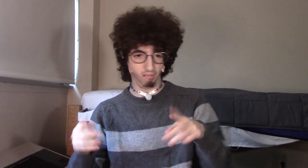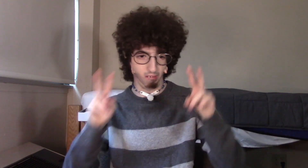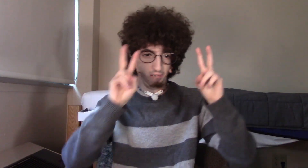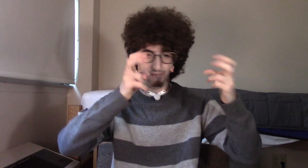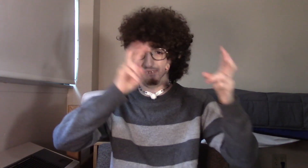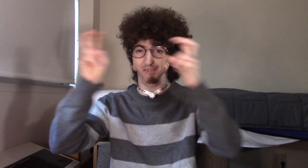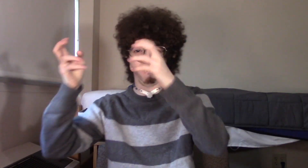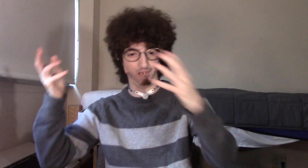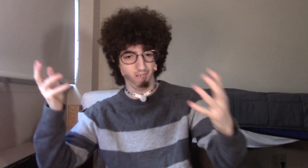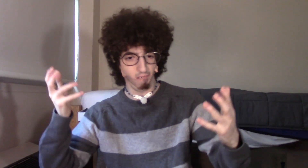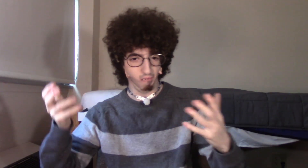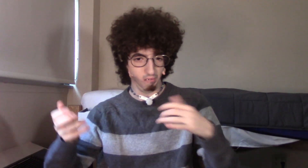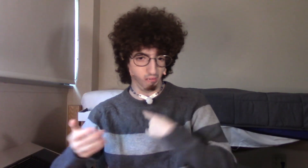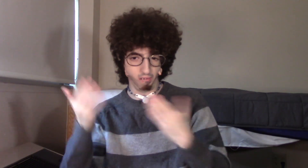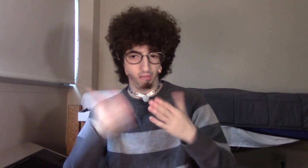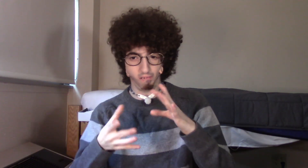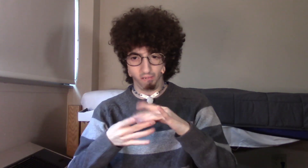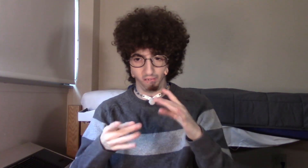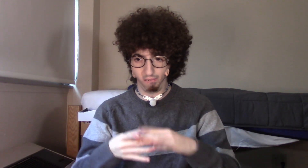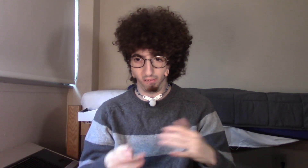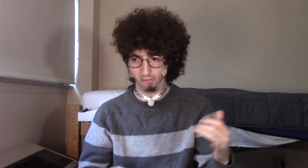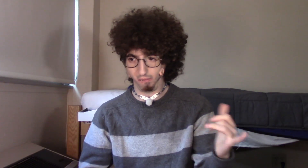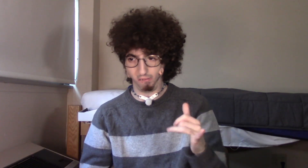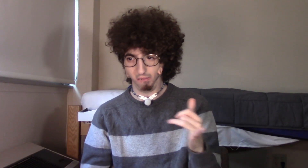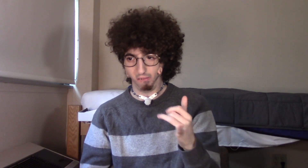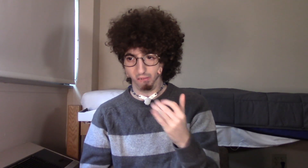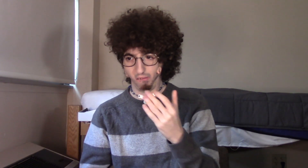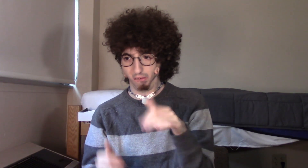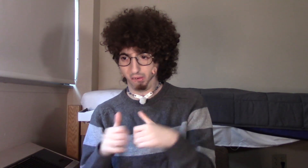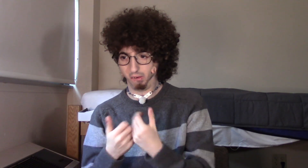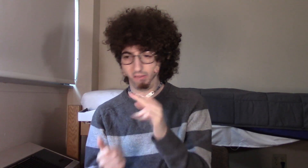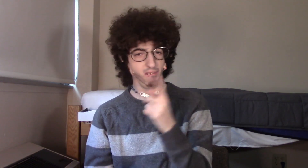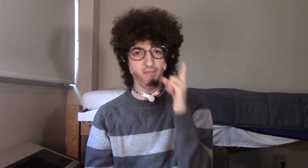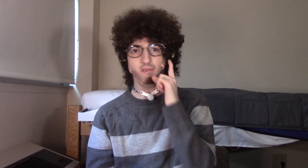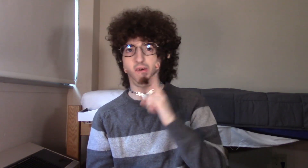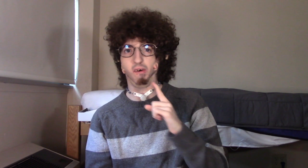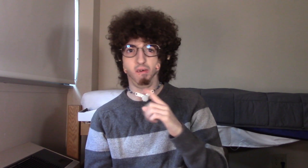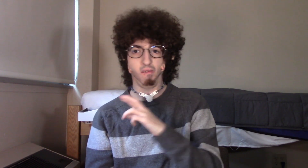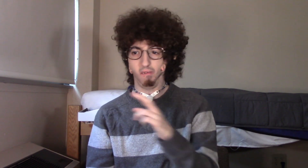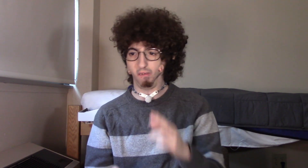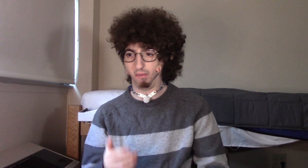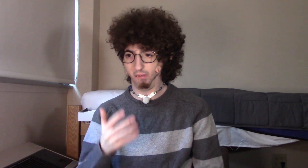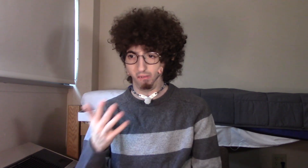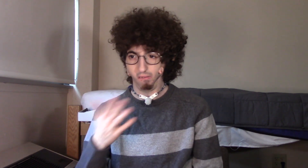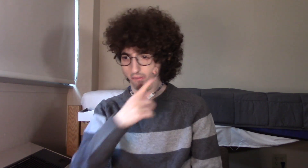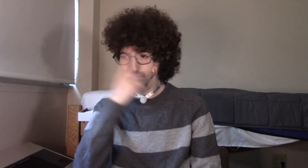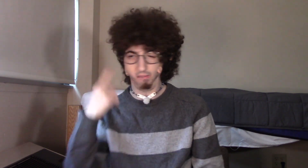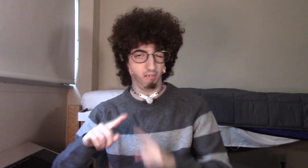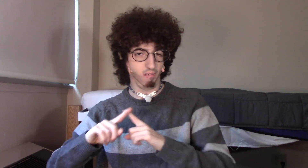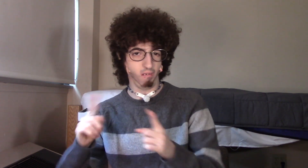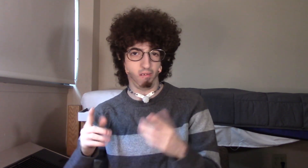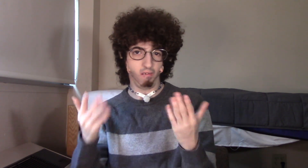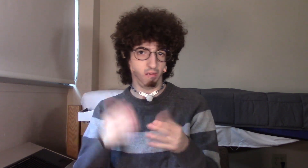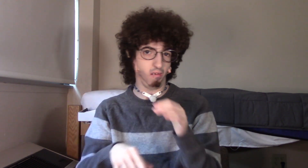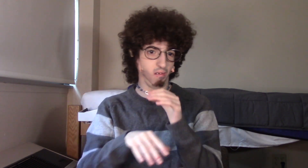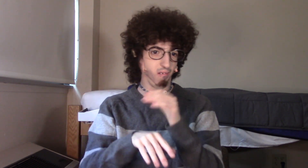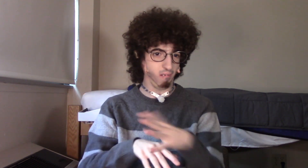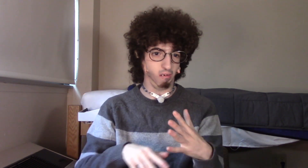Those themes. I might mention how being deaf or looking different might've affected